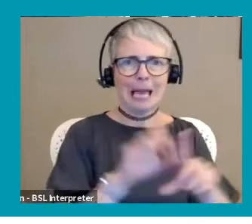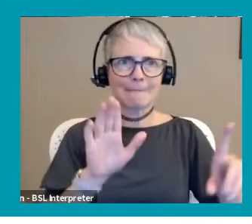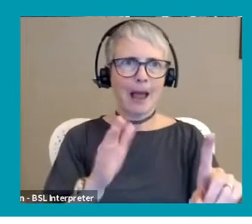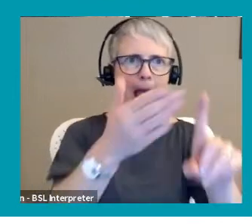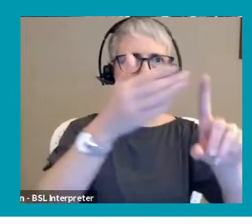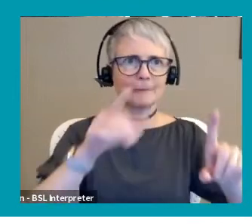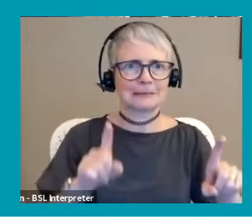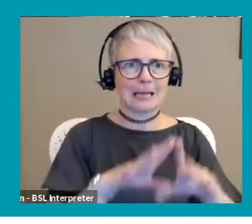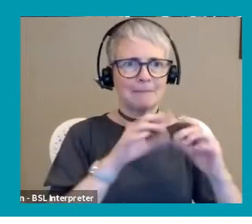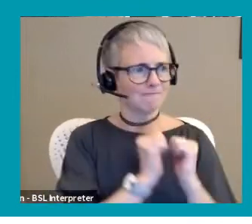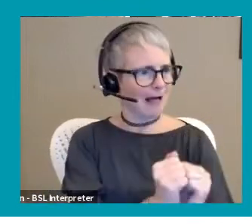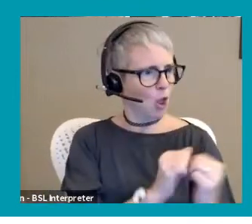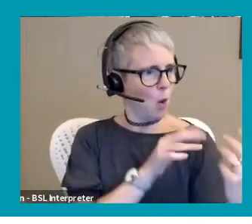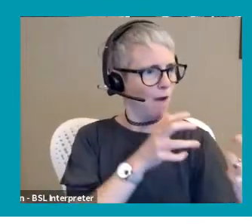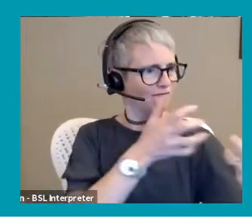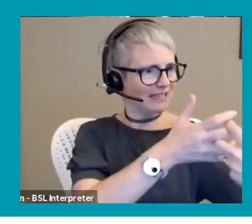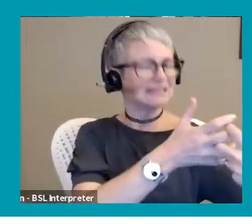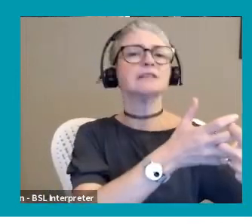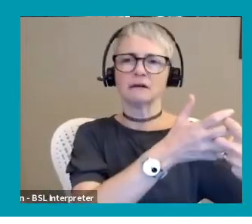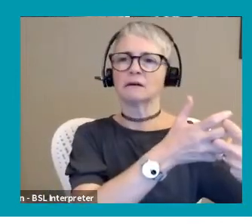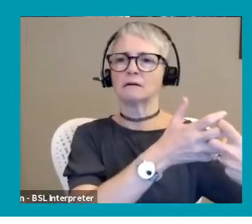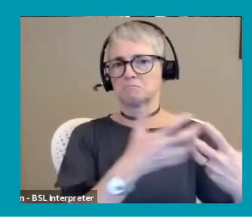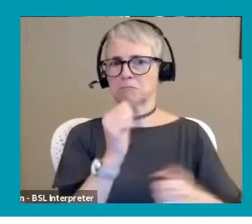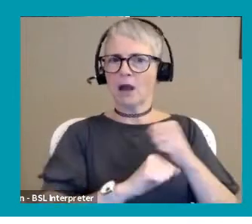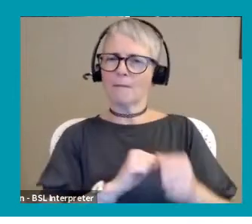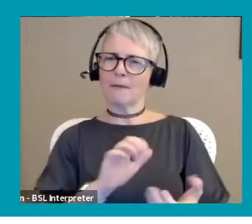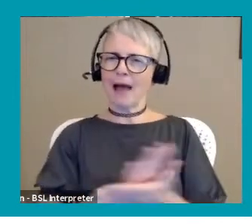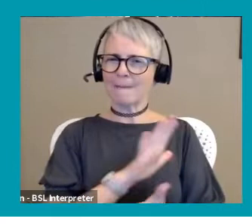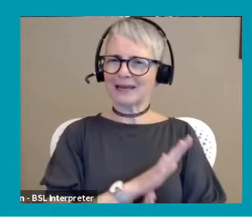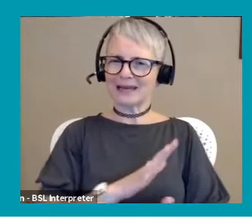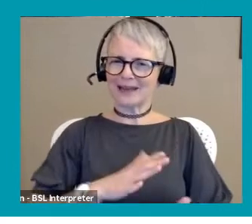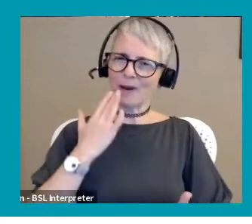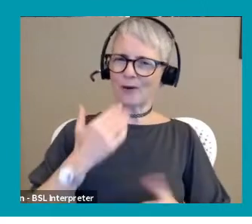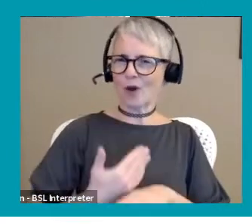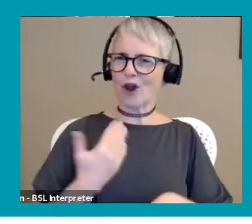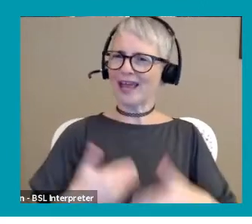much more happier in our work. So Toby if you just share those links that would be great.